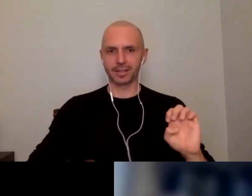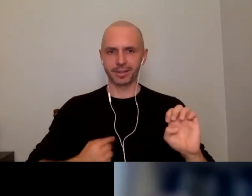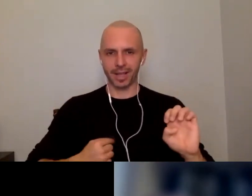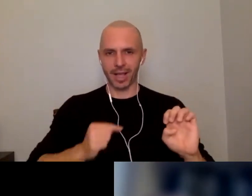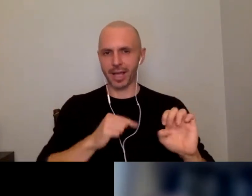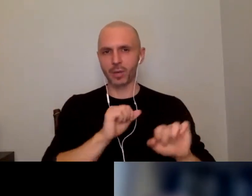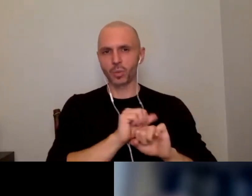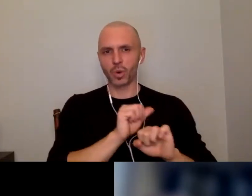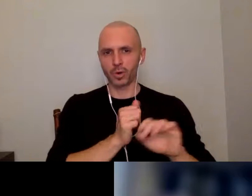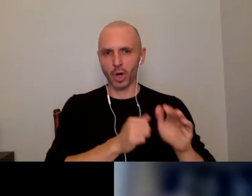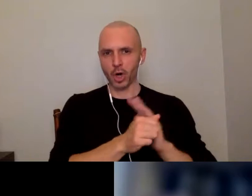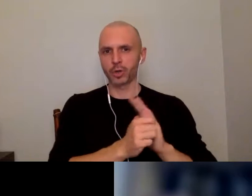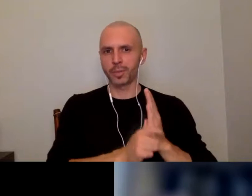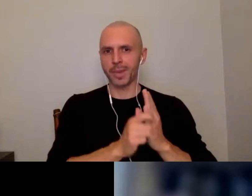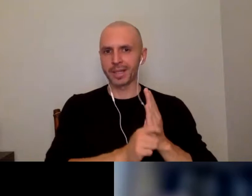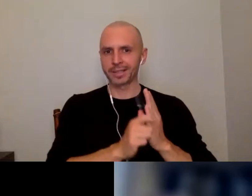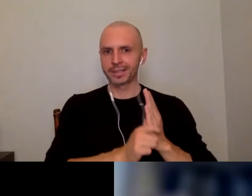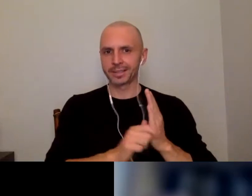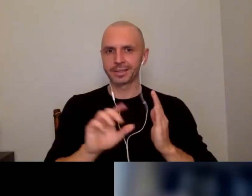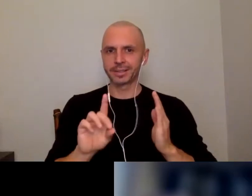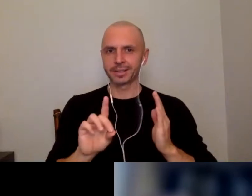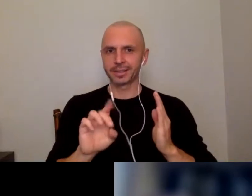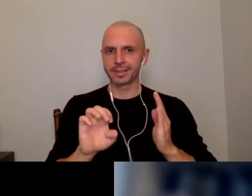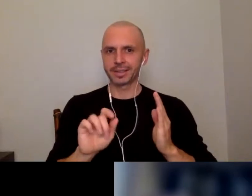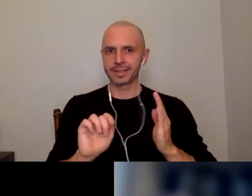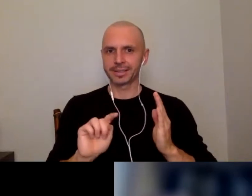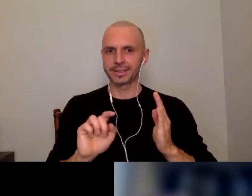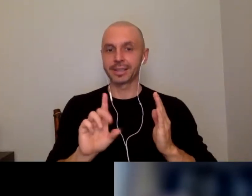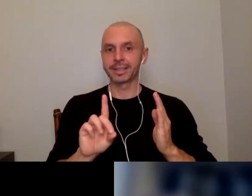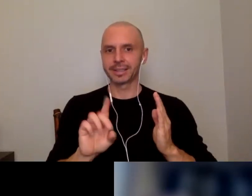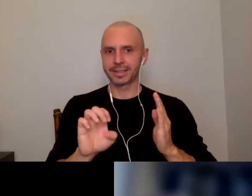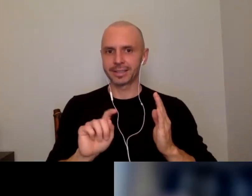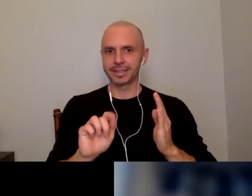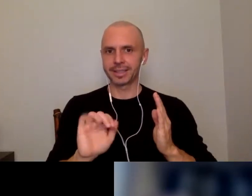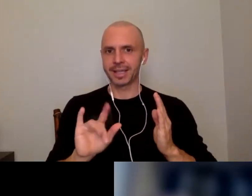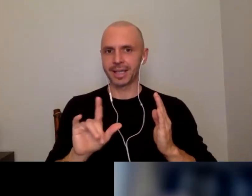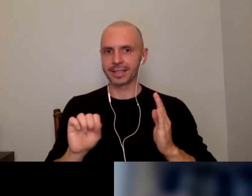was but i got a job there and then got completely thrust into the interesting fashion world as they